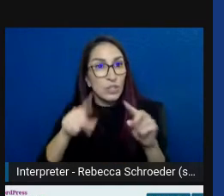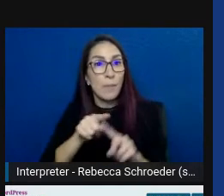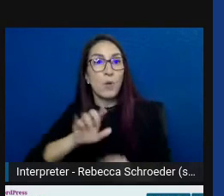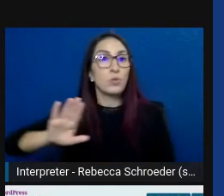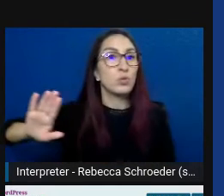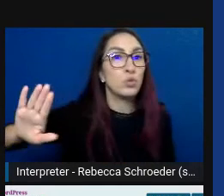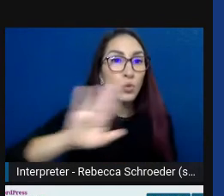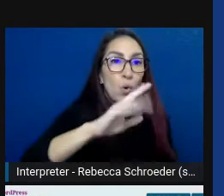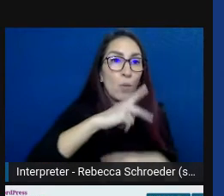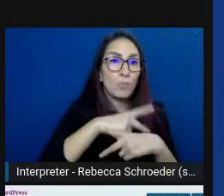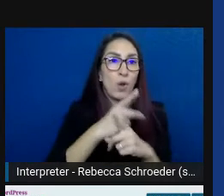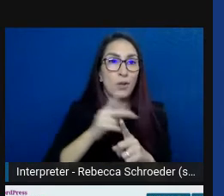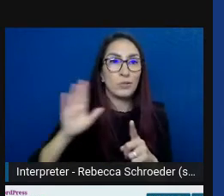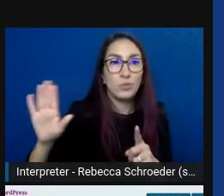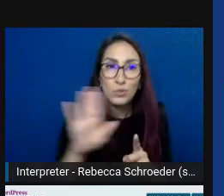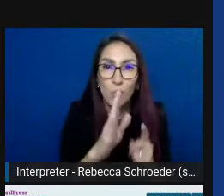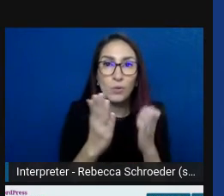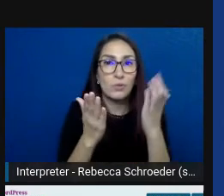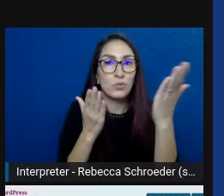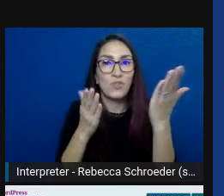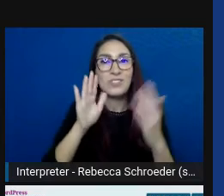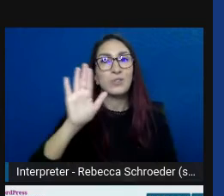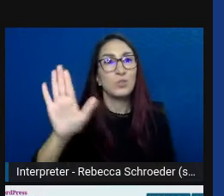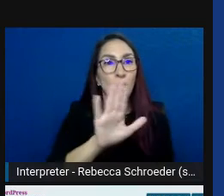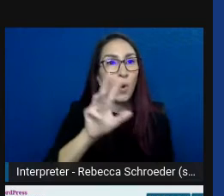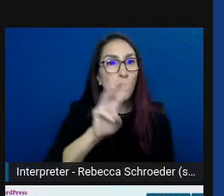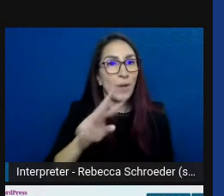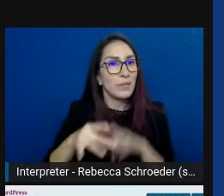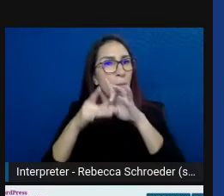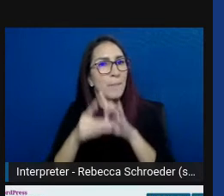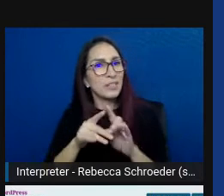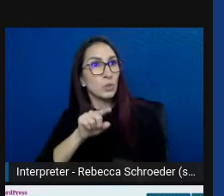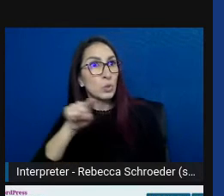your website, based on how accessible it is for their loved ones.